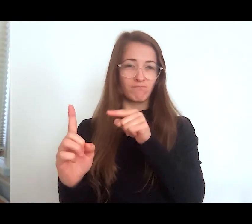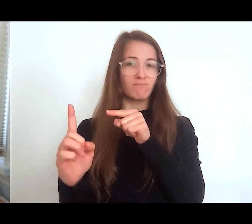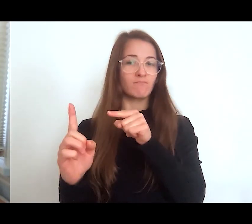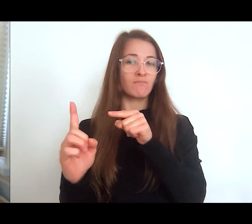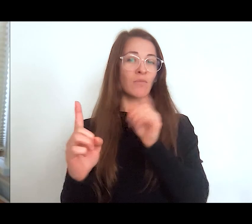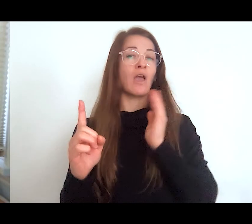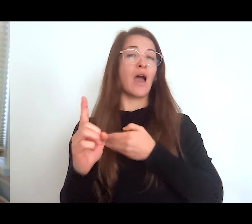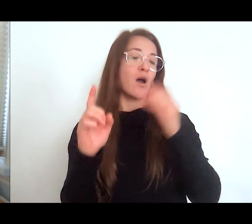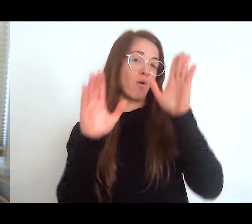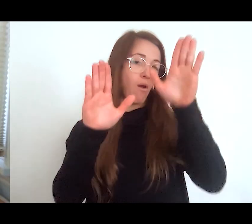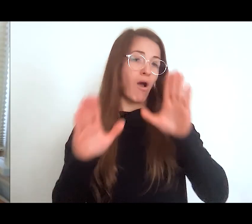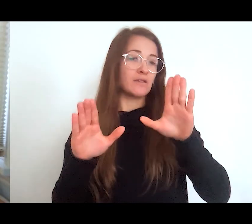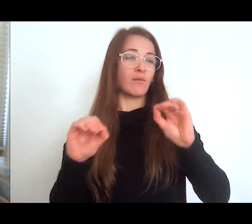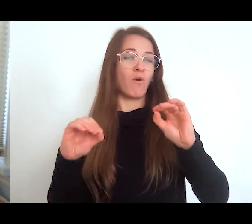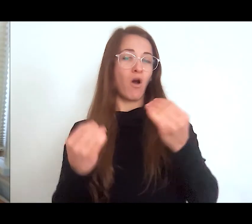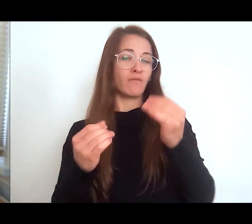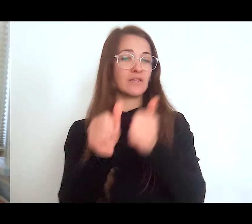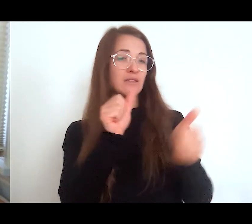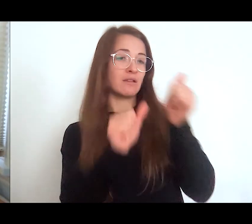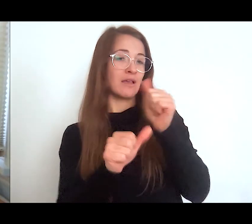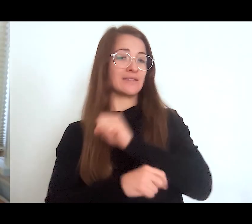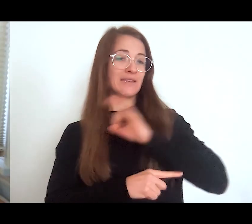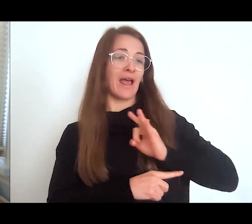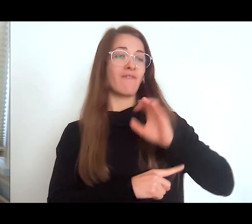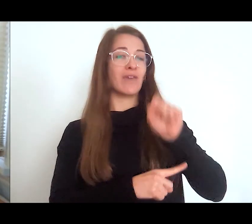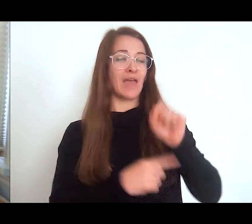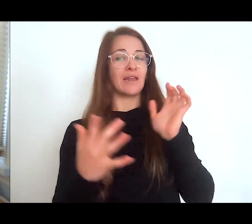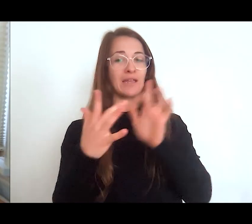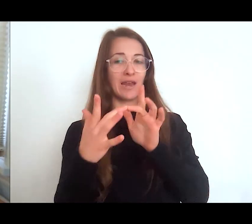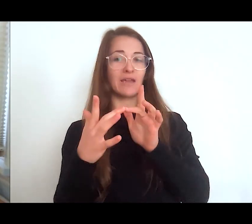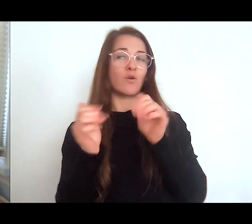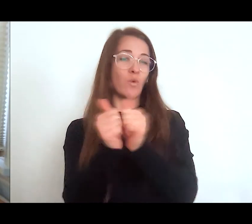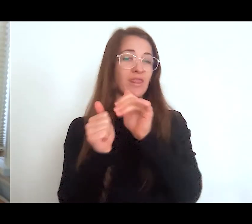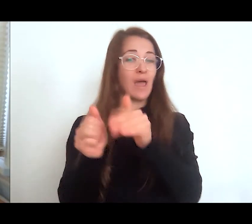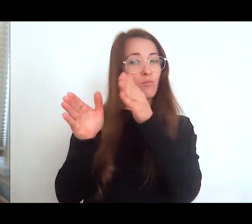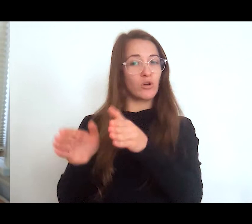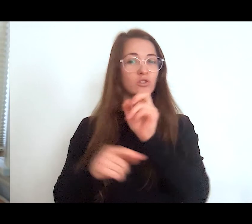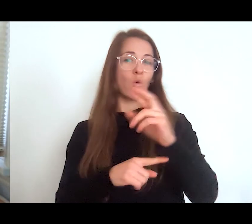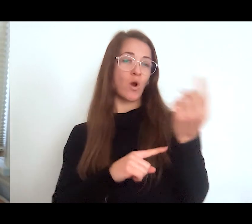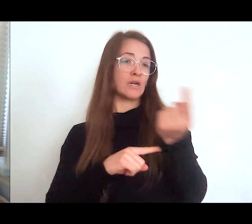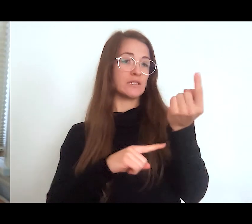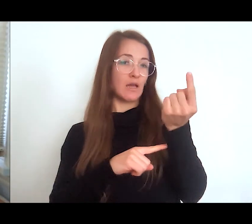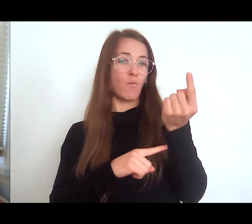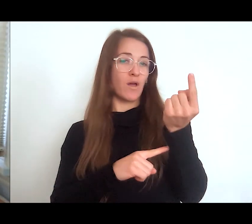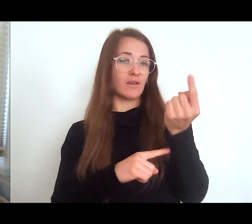WANT TO GET CONNECTED WITH AND THE EXCELLENT OFFICE ADMINISTRATION WILL CONNECT YOU